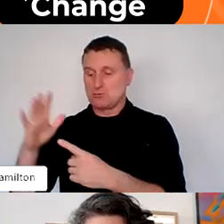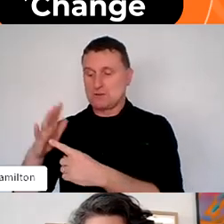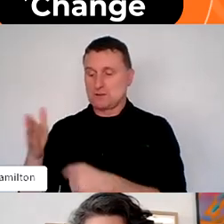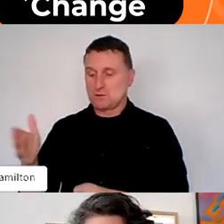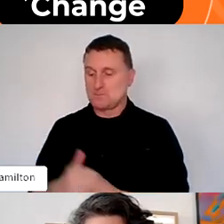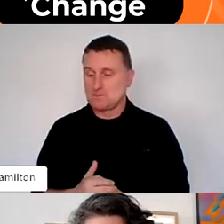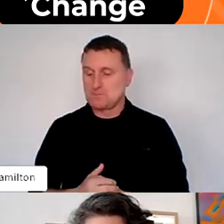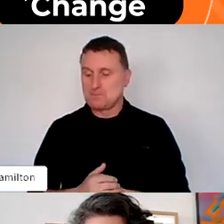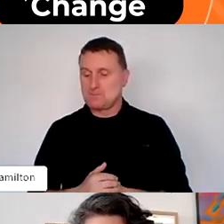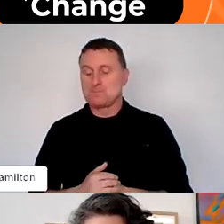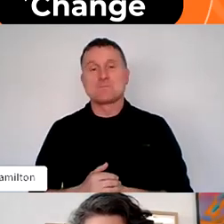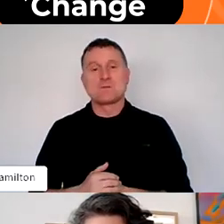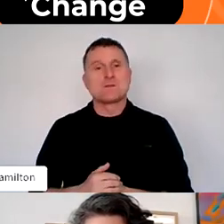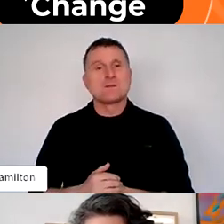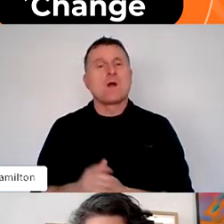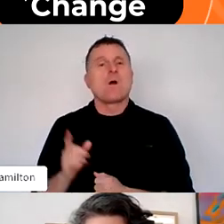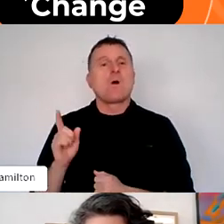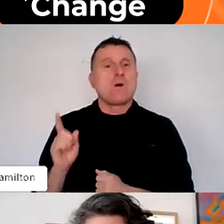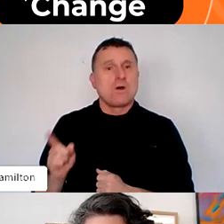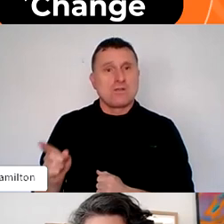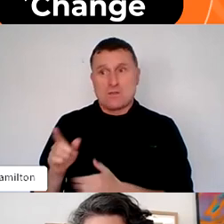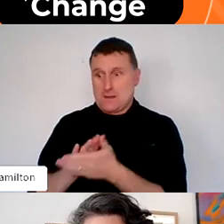their rights should have been in early childhood. That becomes a